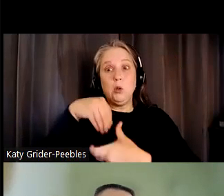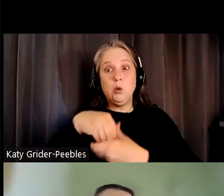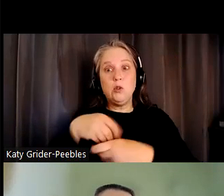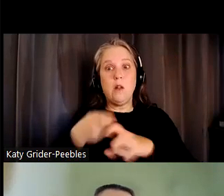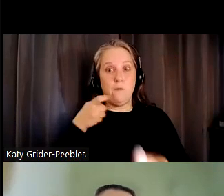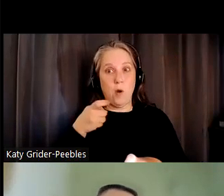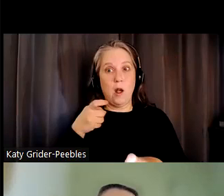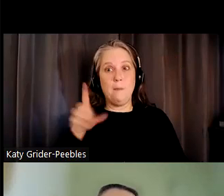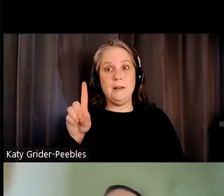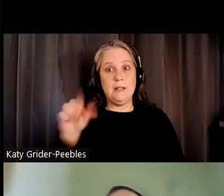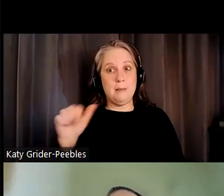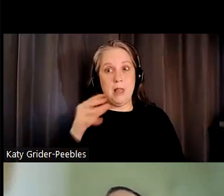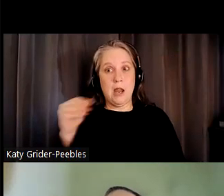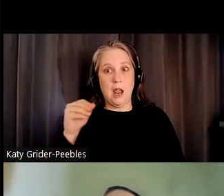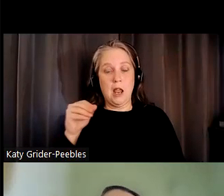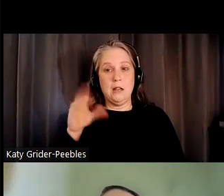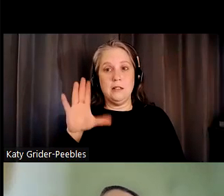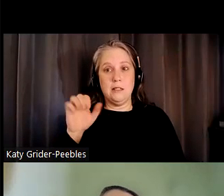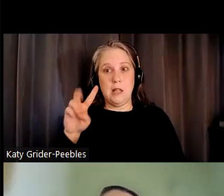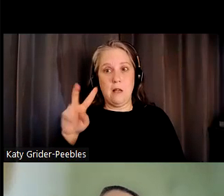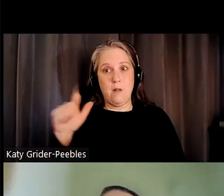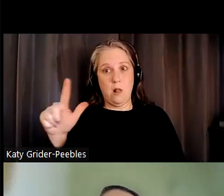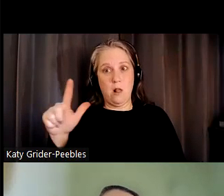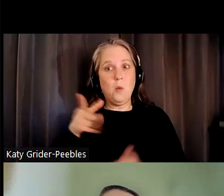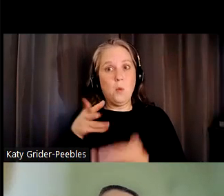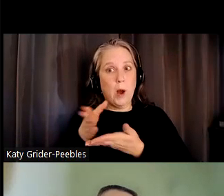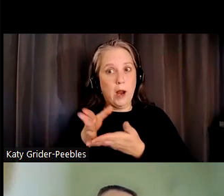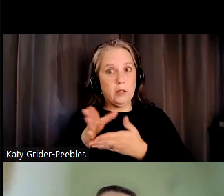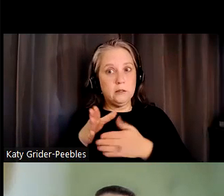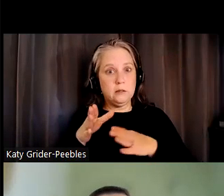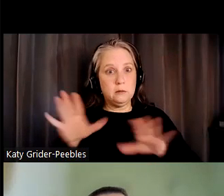If you separate it from DEI, you no longer have an I.